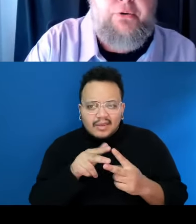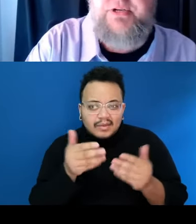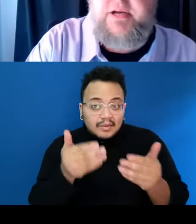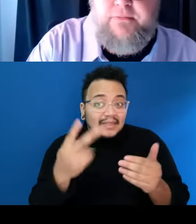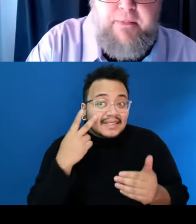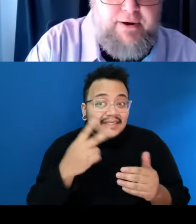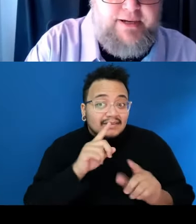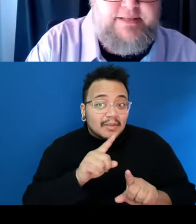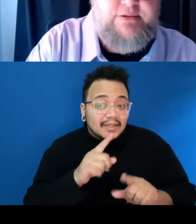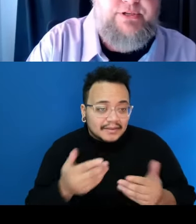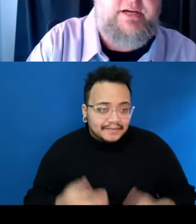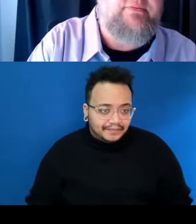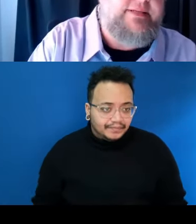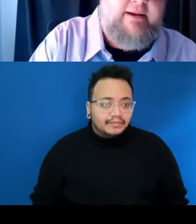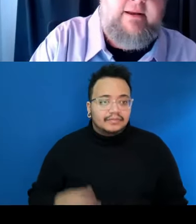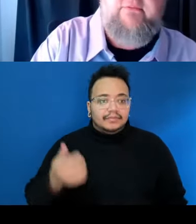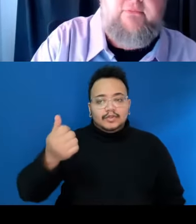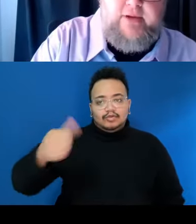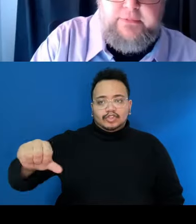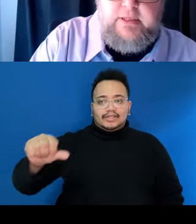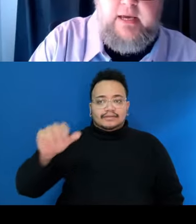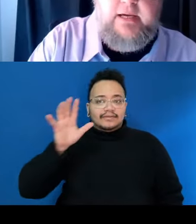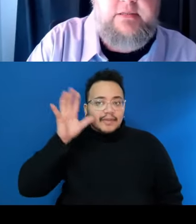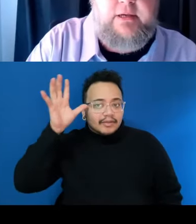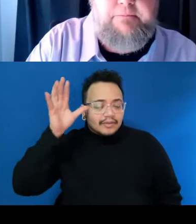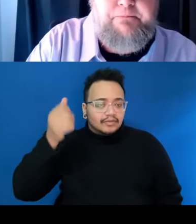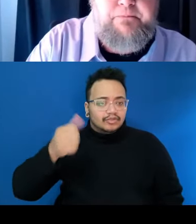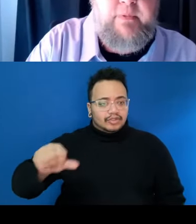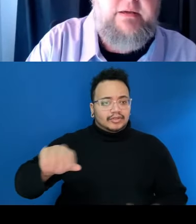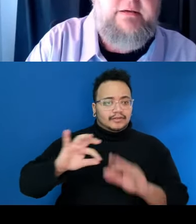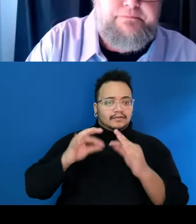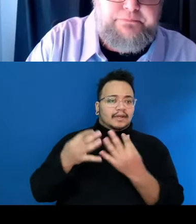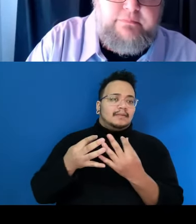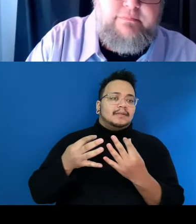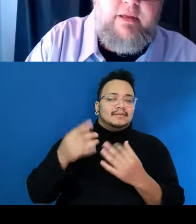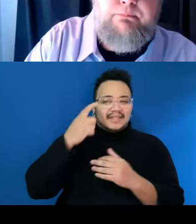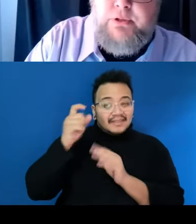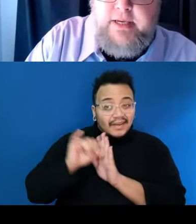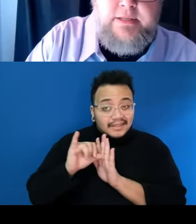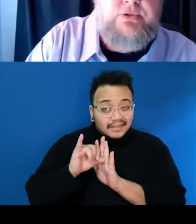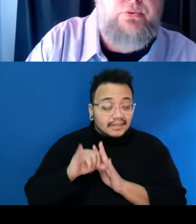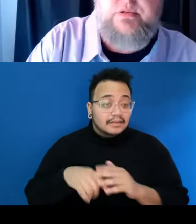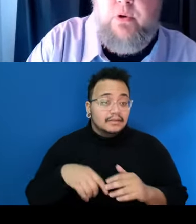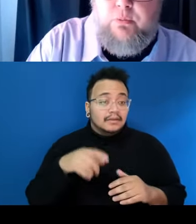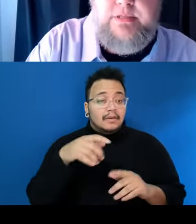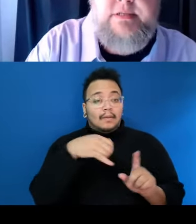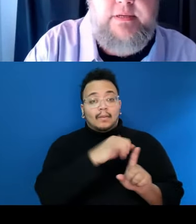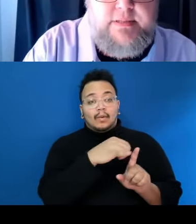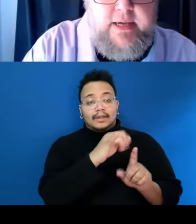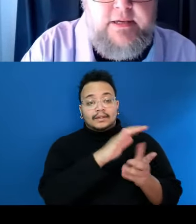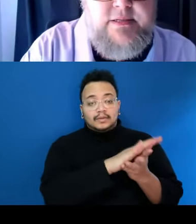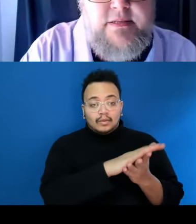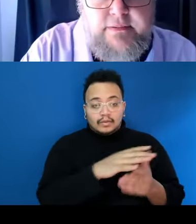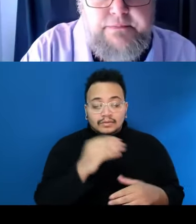So, rejection by parents, rejection of identity from family, excellent. Bullying in schools. Homelessness, yes.